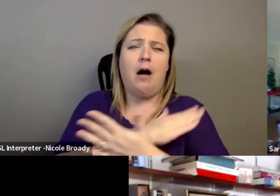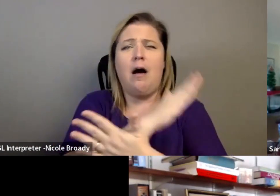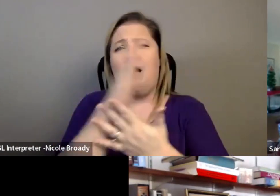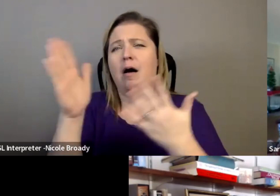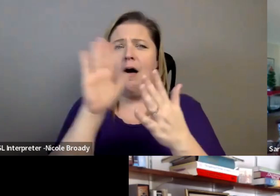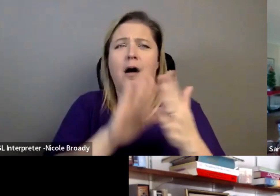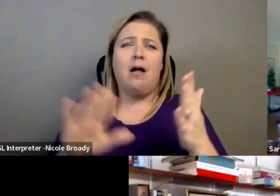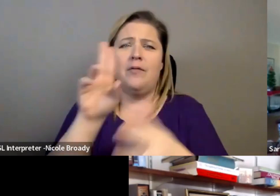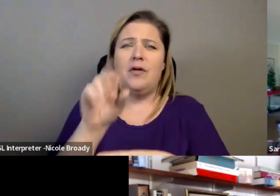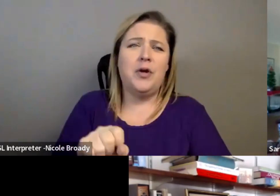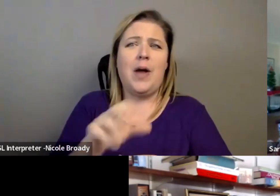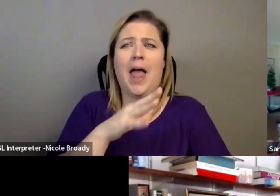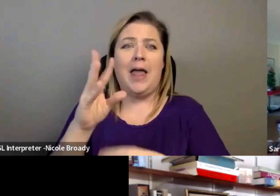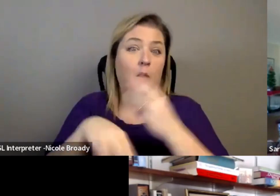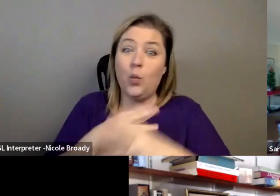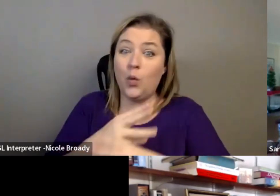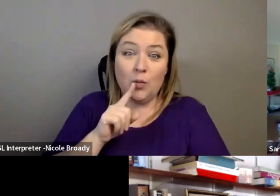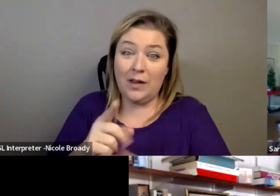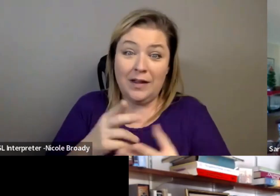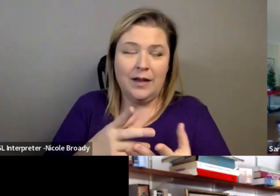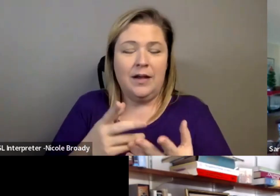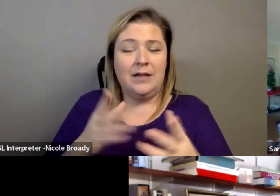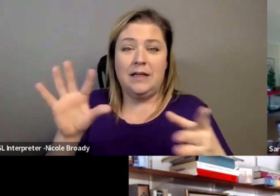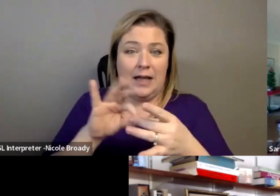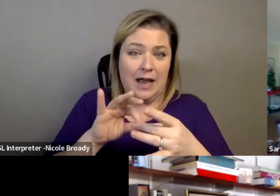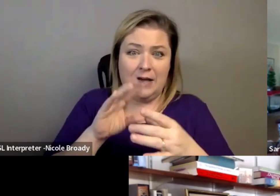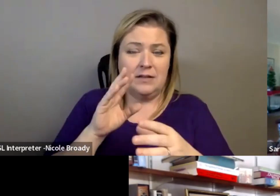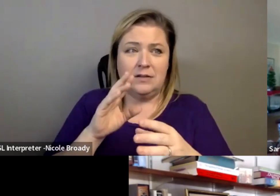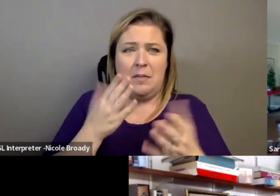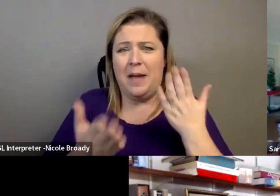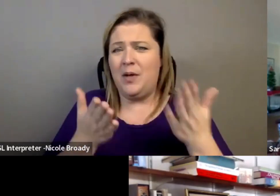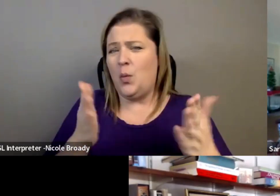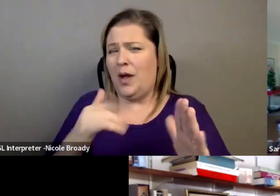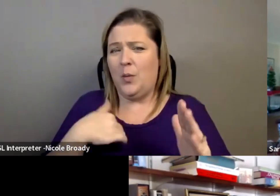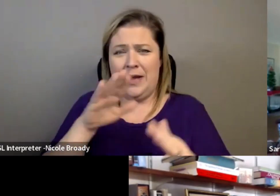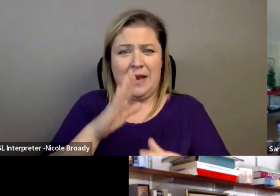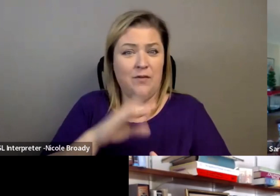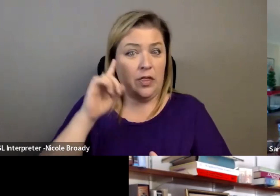to participate and connect in ways that we've not maybe thought of. It's a great point.